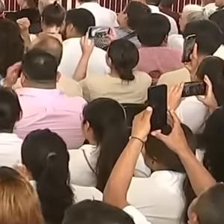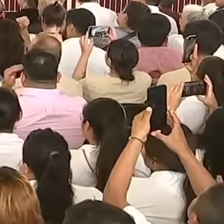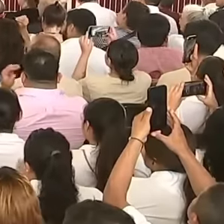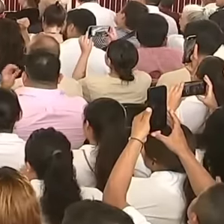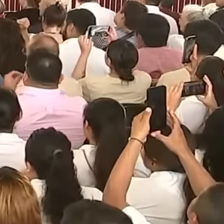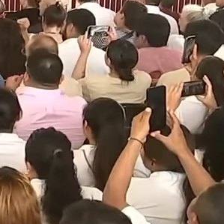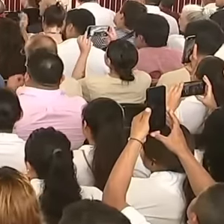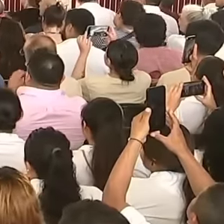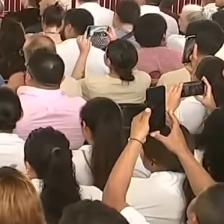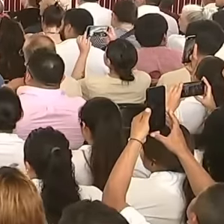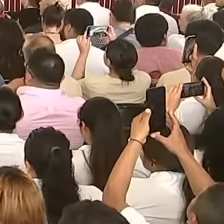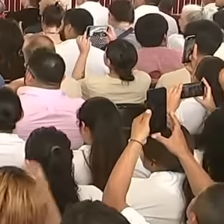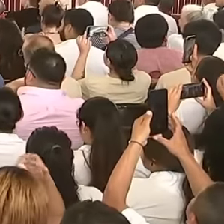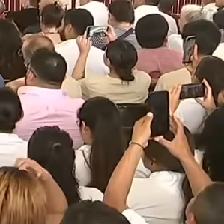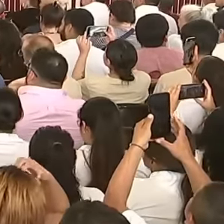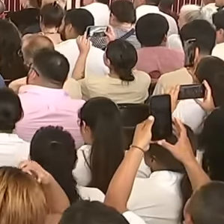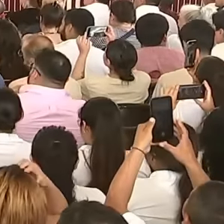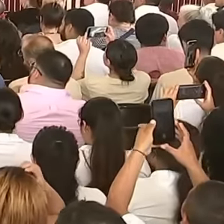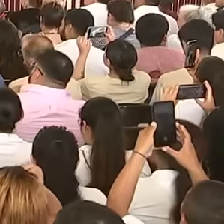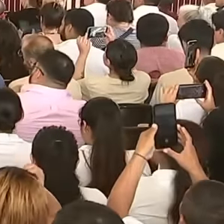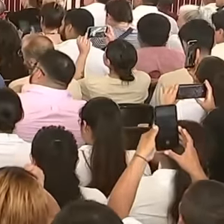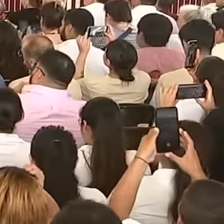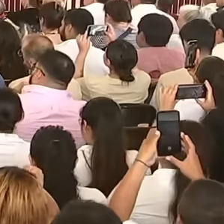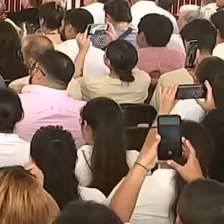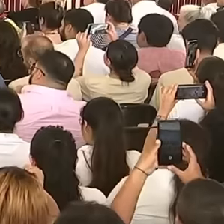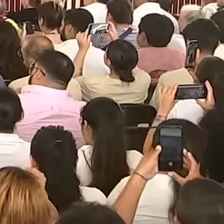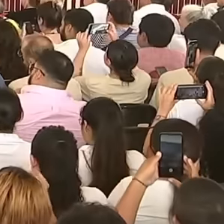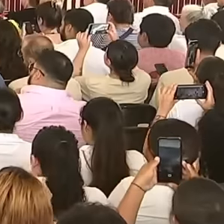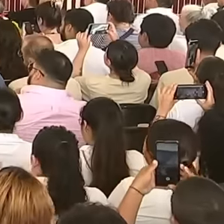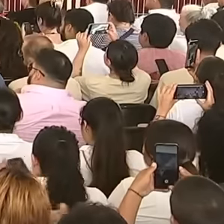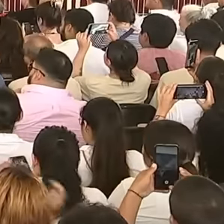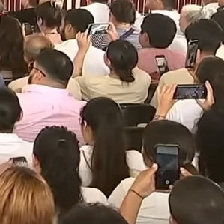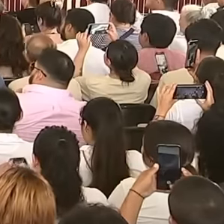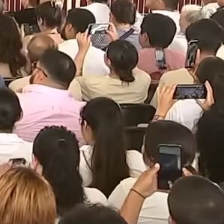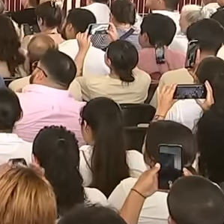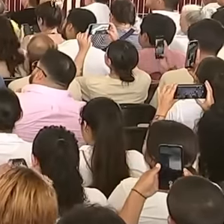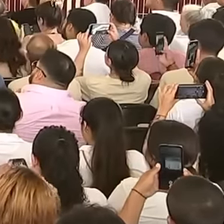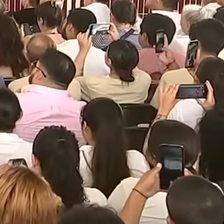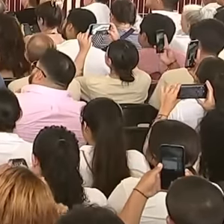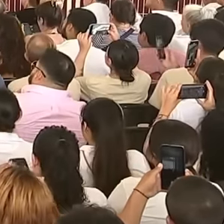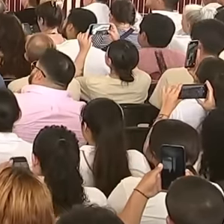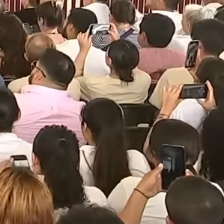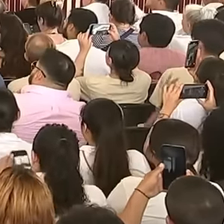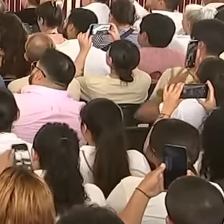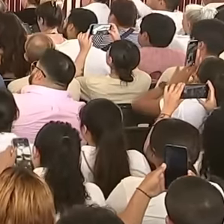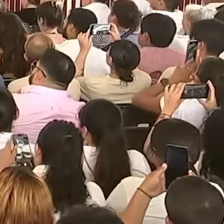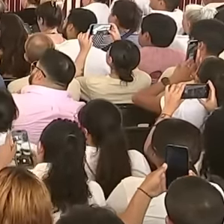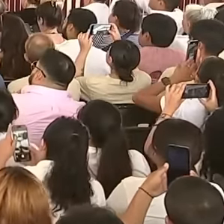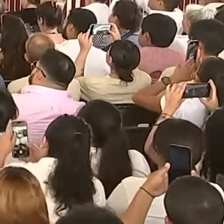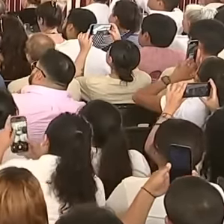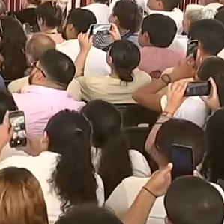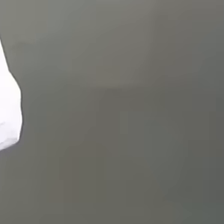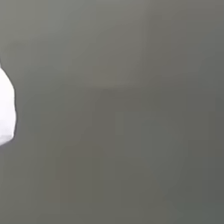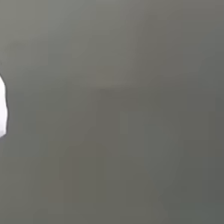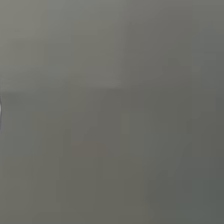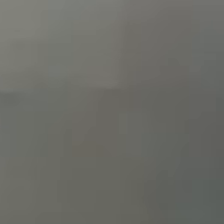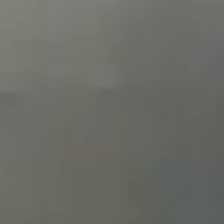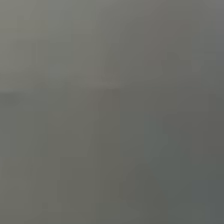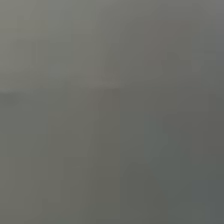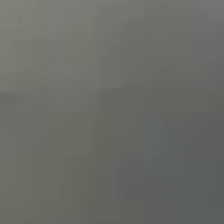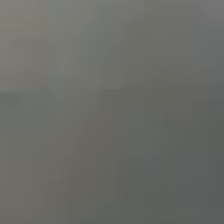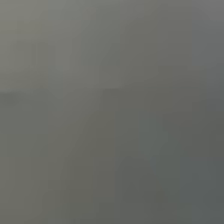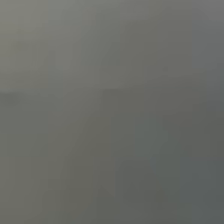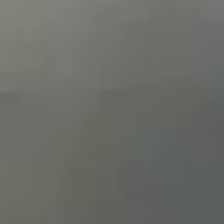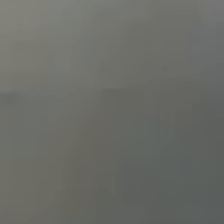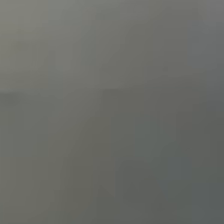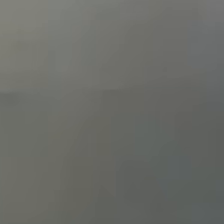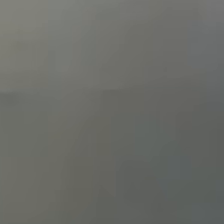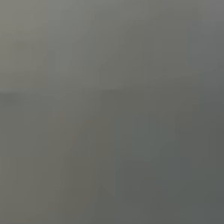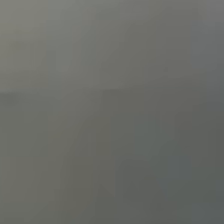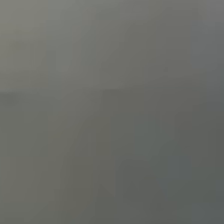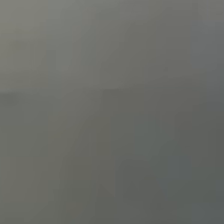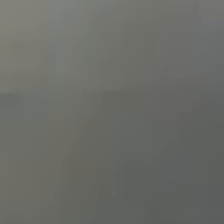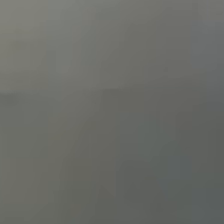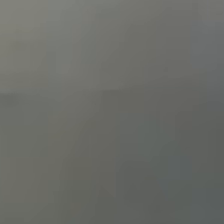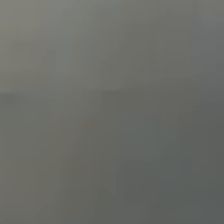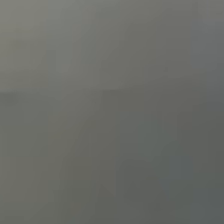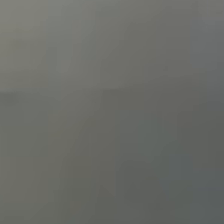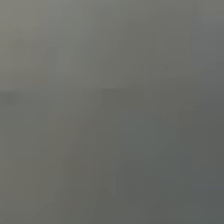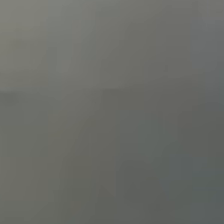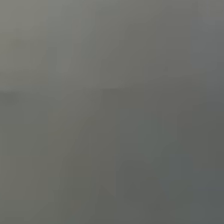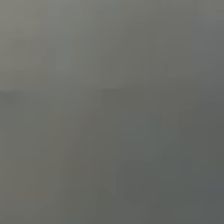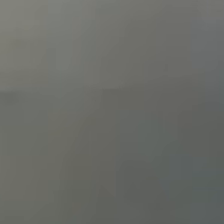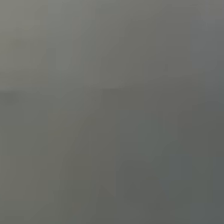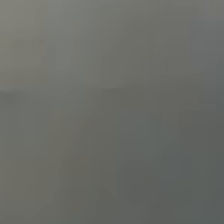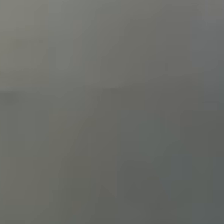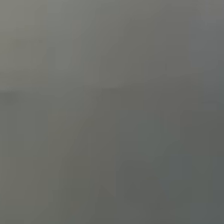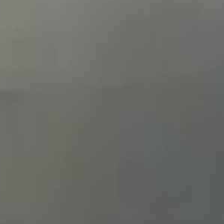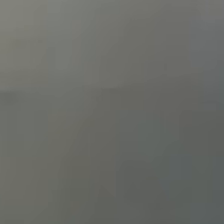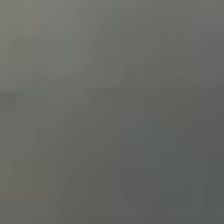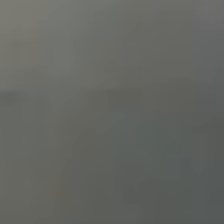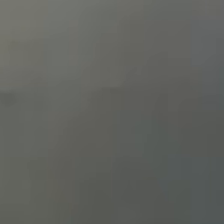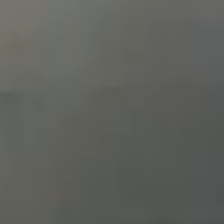Tulum, I am very happy to be with you again, there is not much to say.